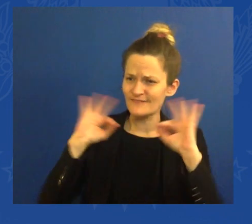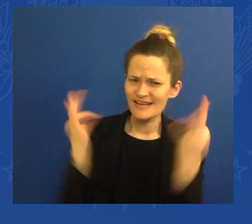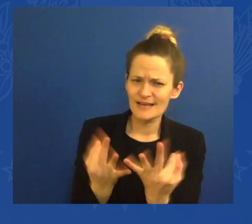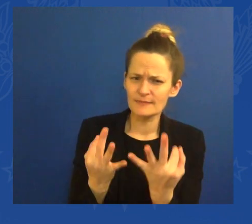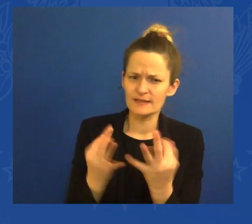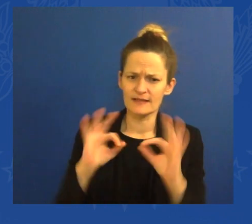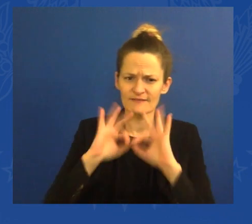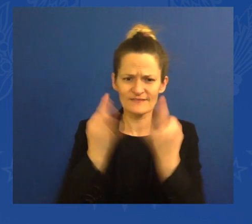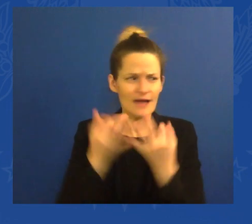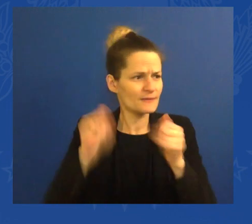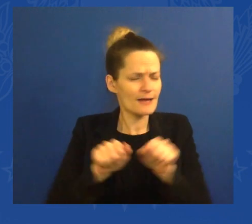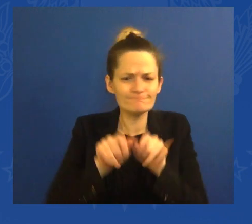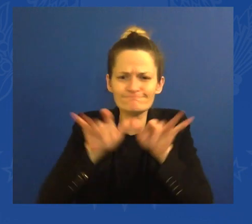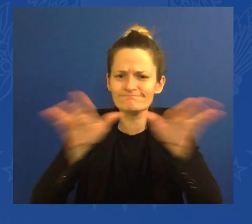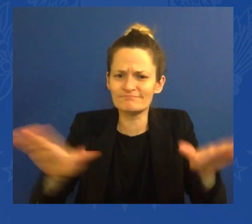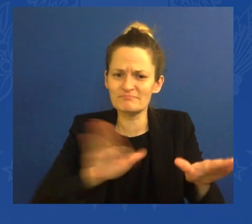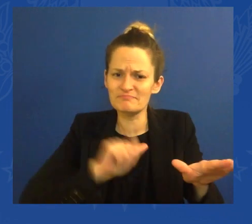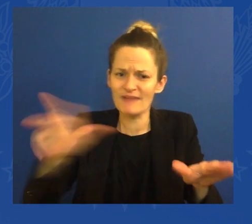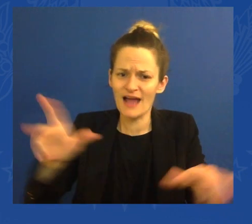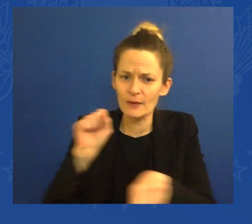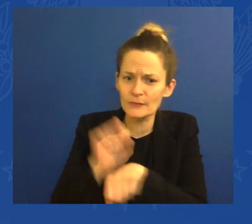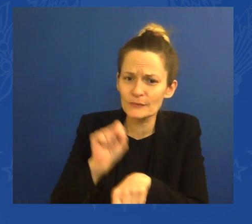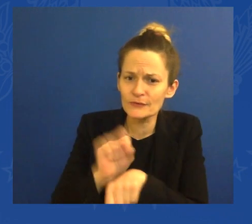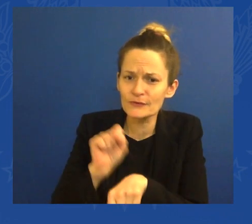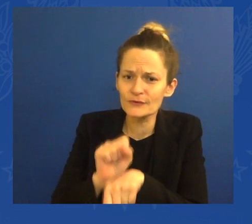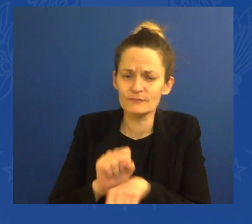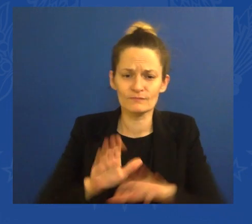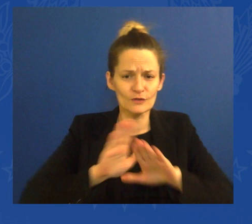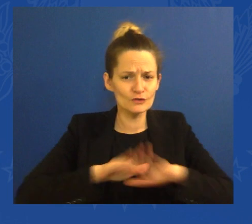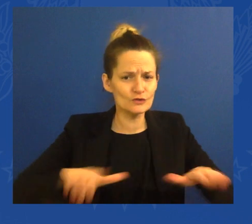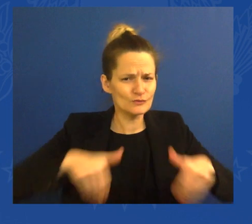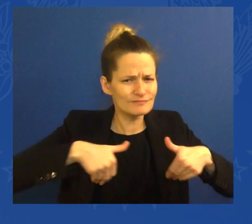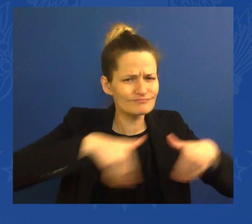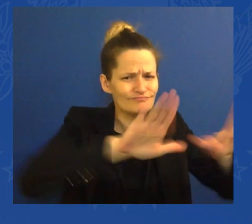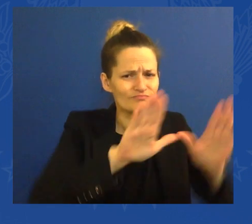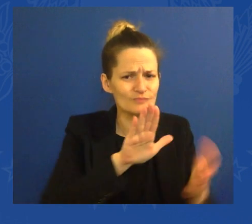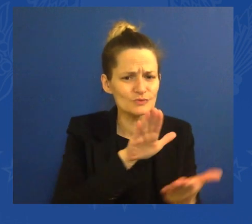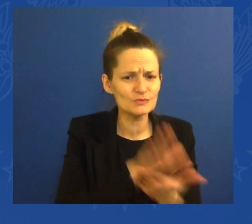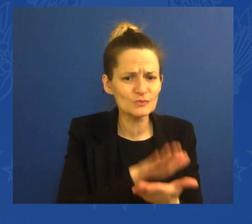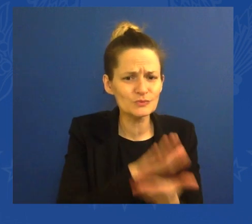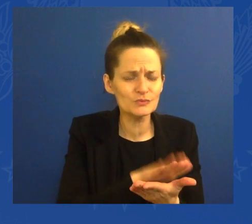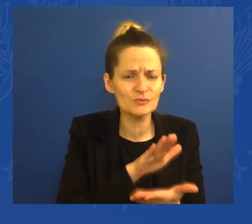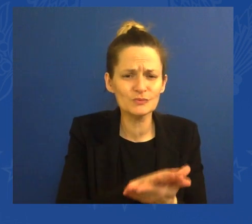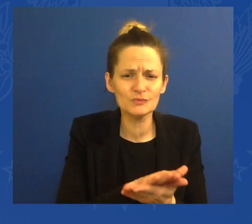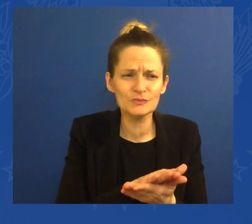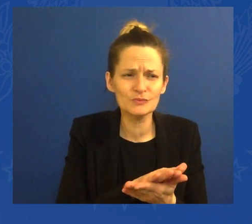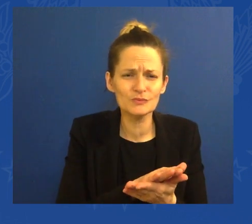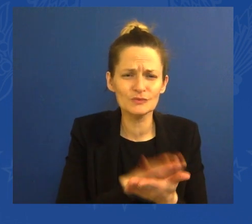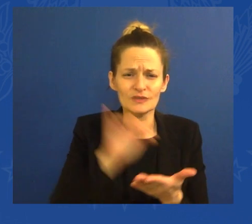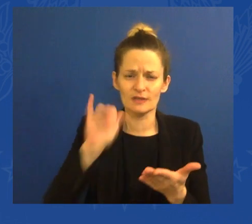They've been able to finally take a breath. We still have a long way to go.